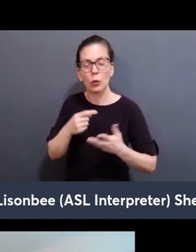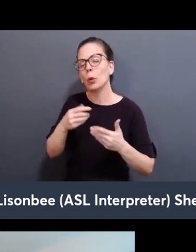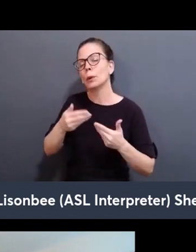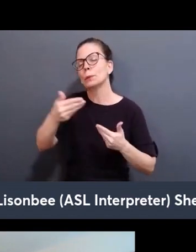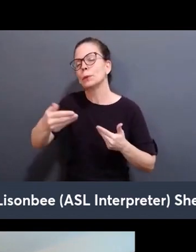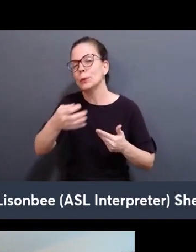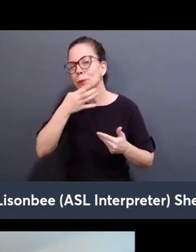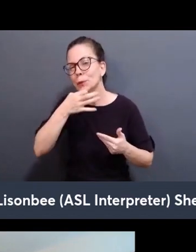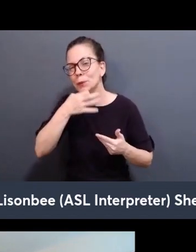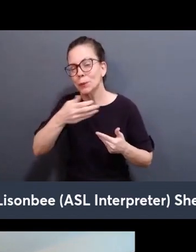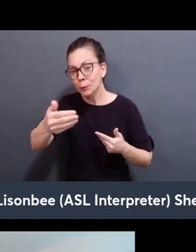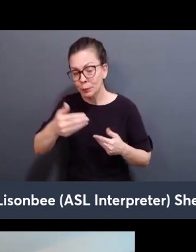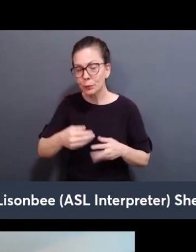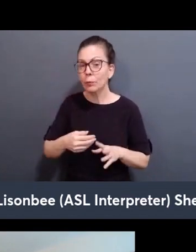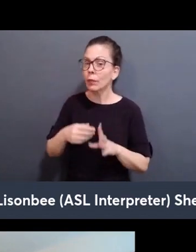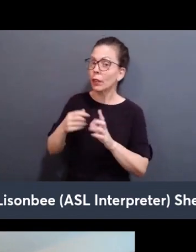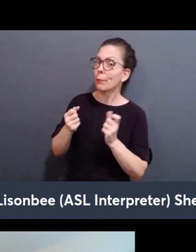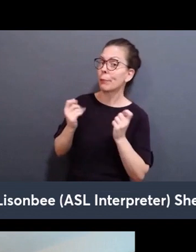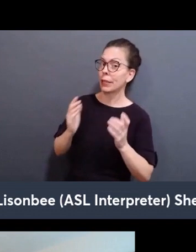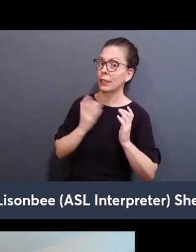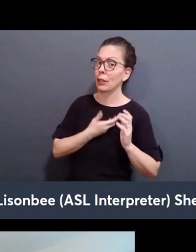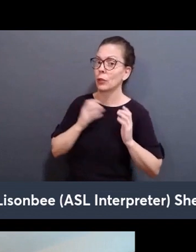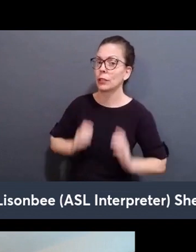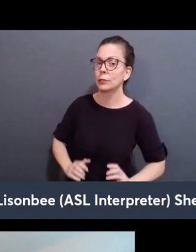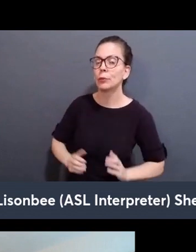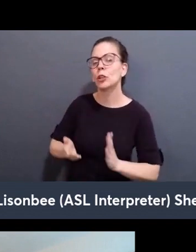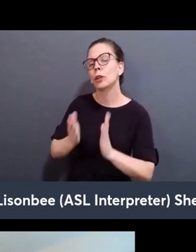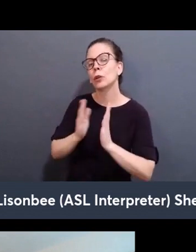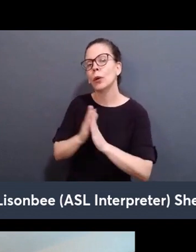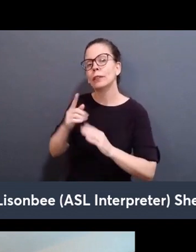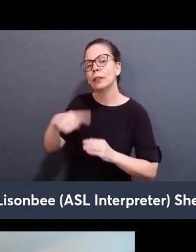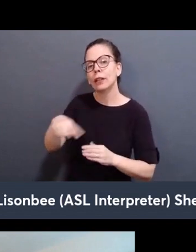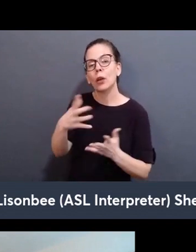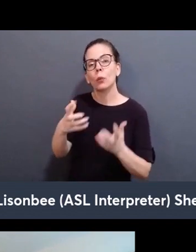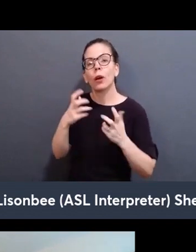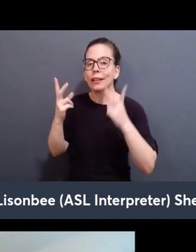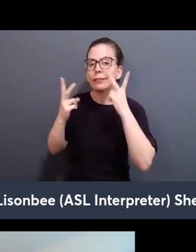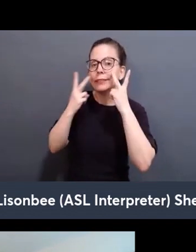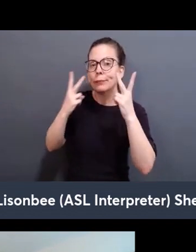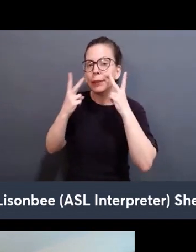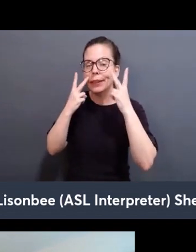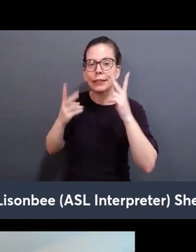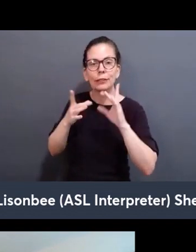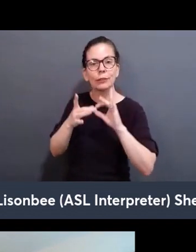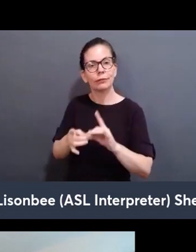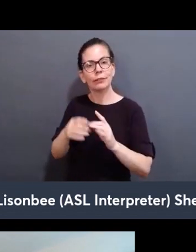So a lot of our customers have requested that they would want visibility about the failed stack instances.